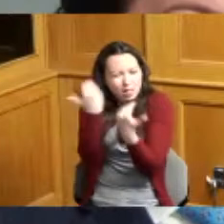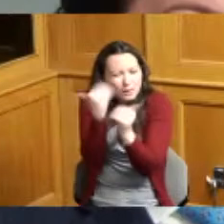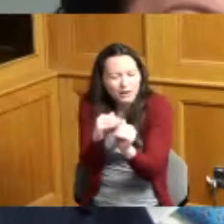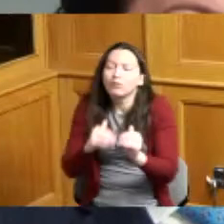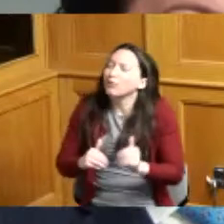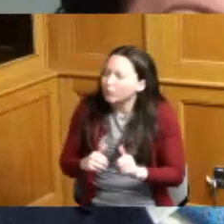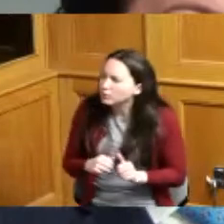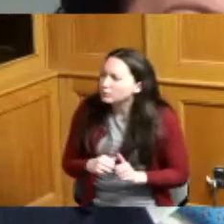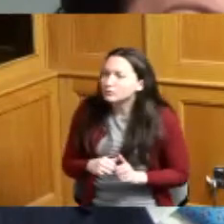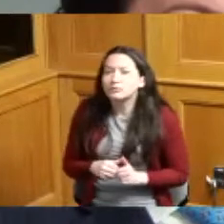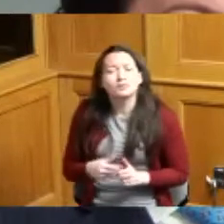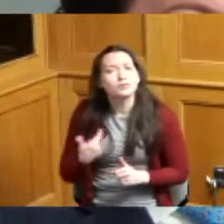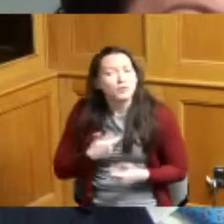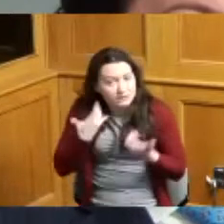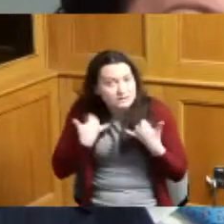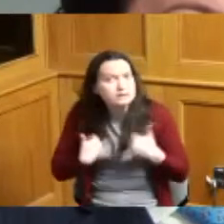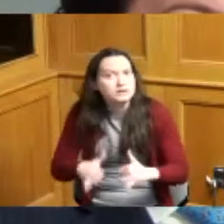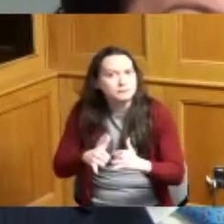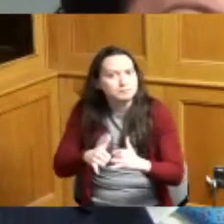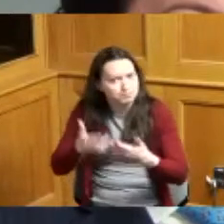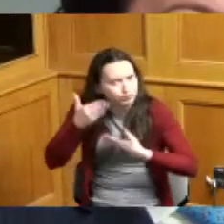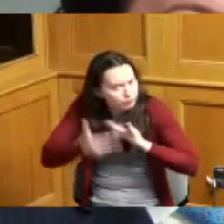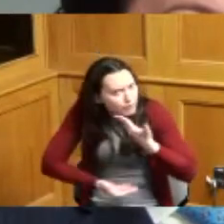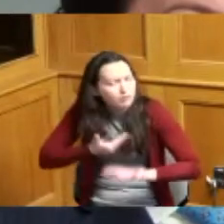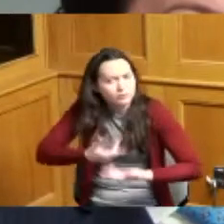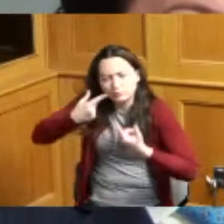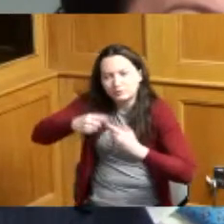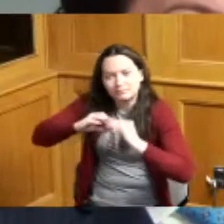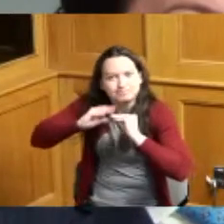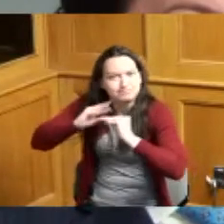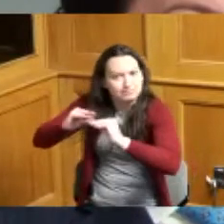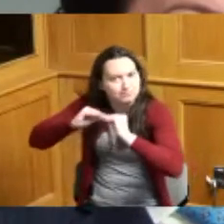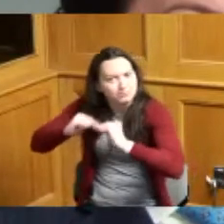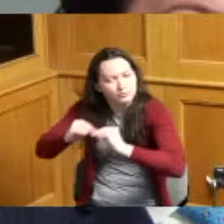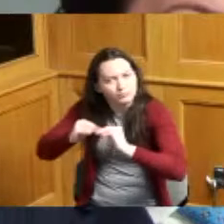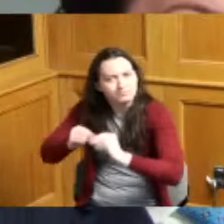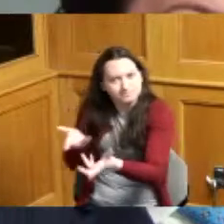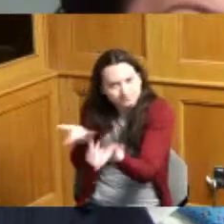so we are actually still in the process of working with FIFA the agreement that